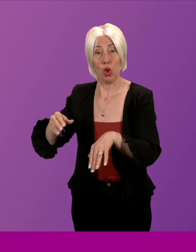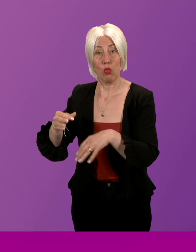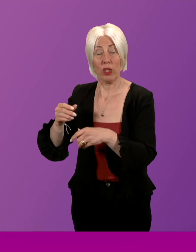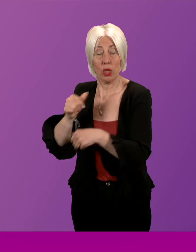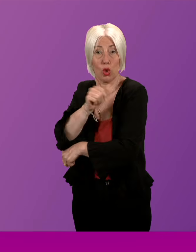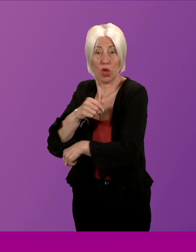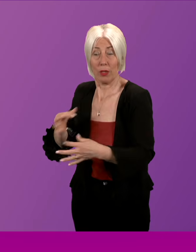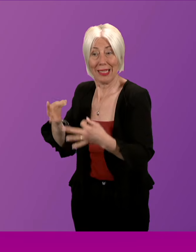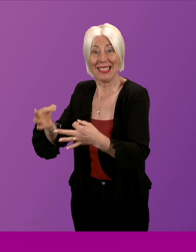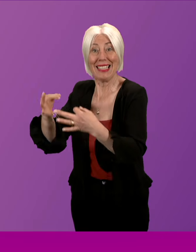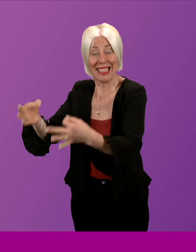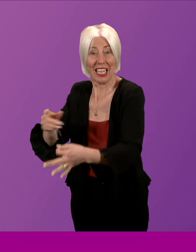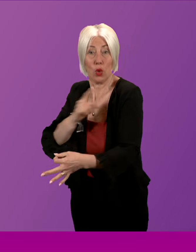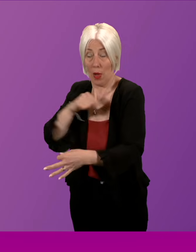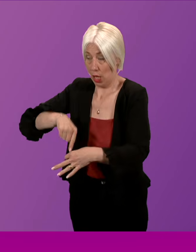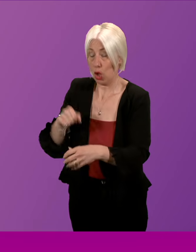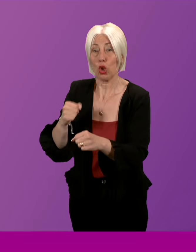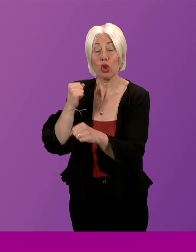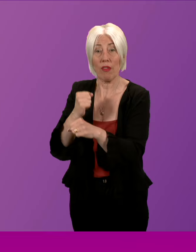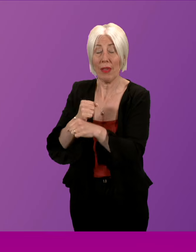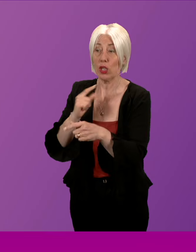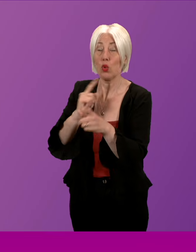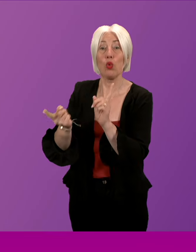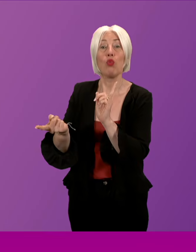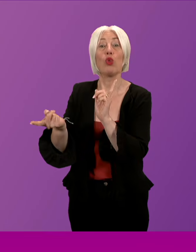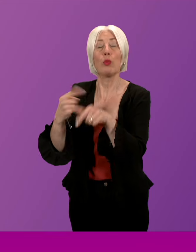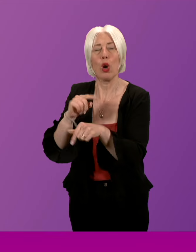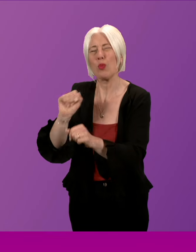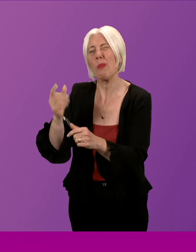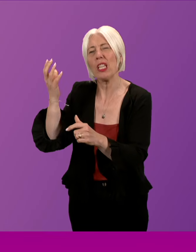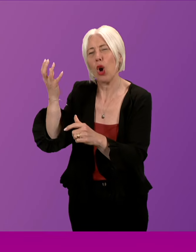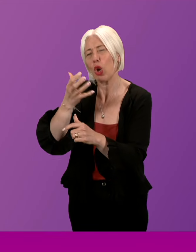direct result of the Government’s response to the early concerns that were raised about the Queen